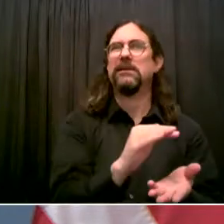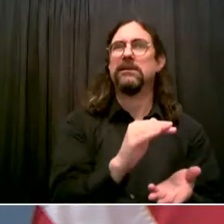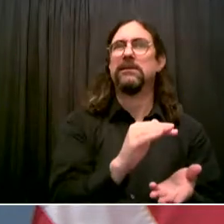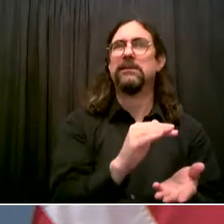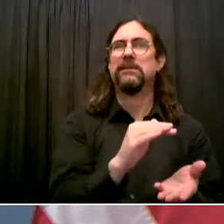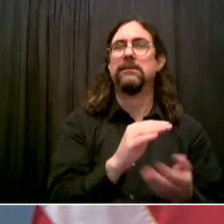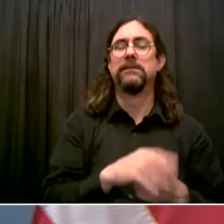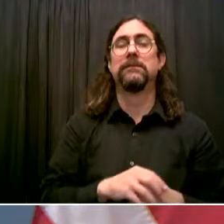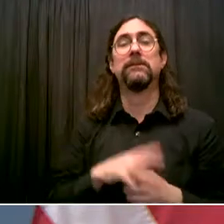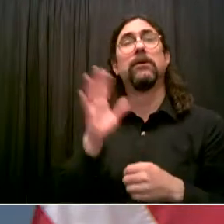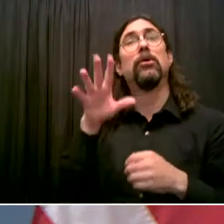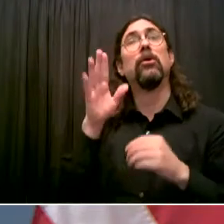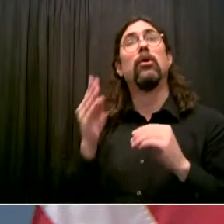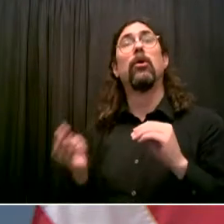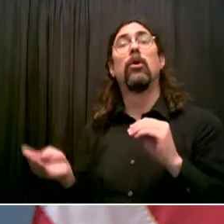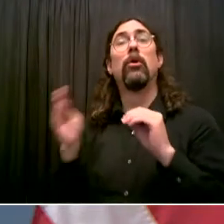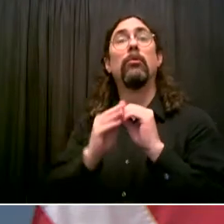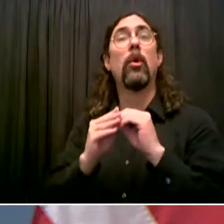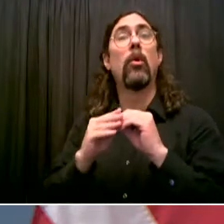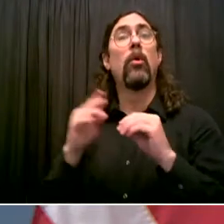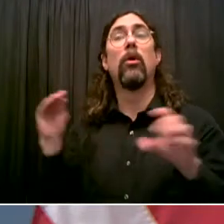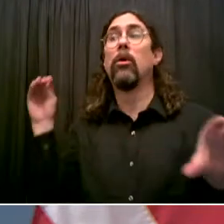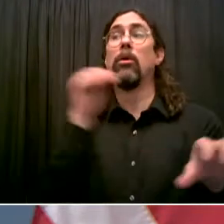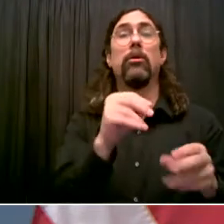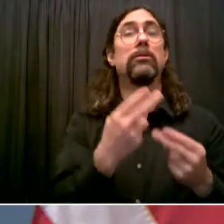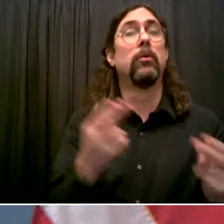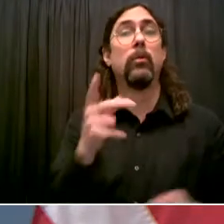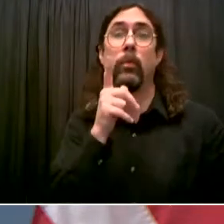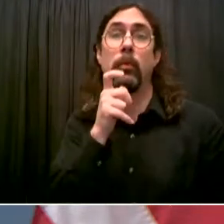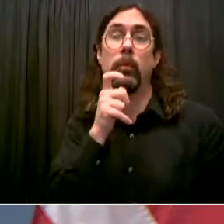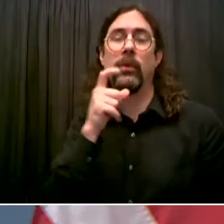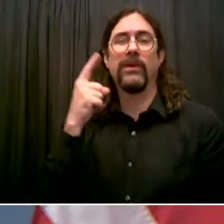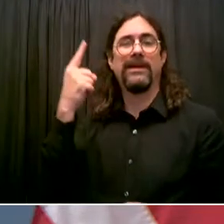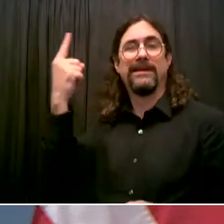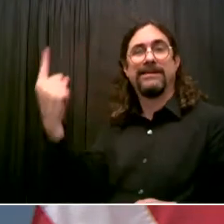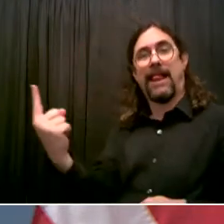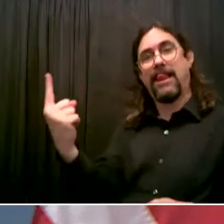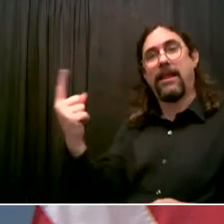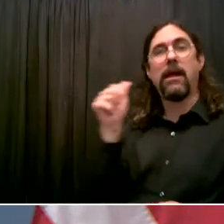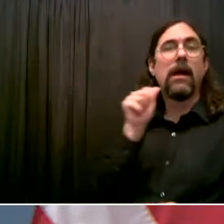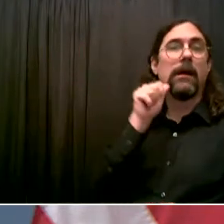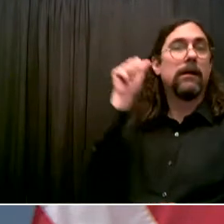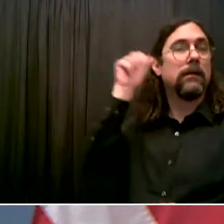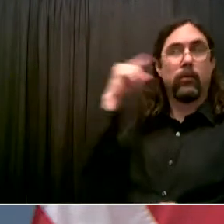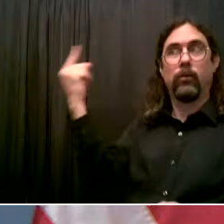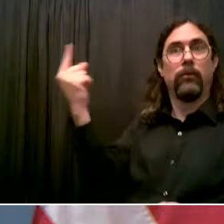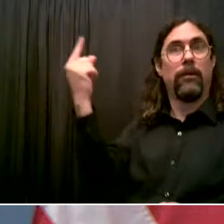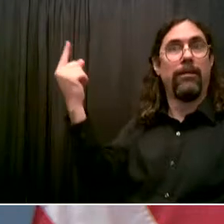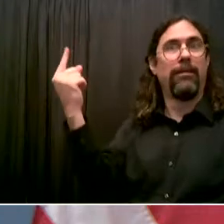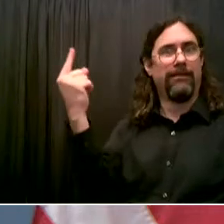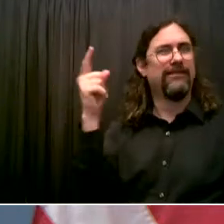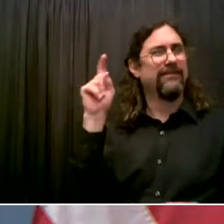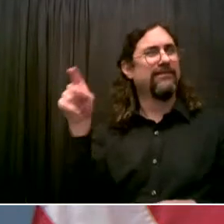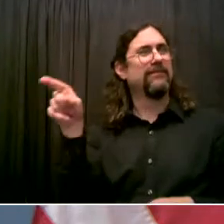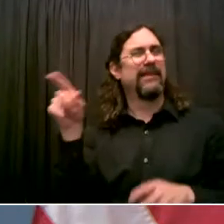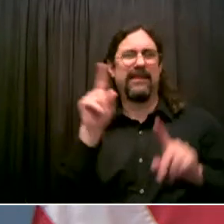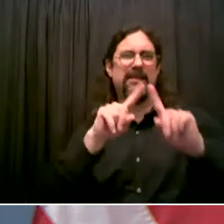THE SAFETY AD N STABILIZATION, BUT PEOPLE LOST